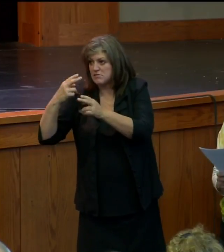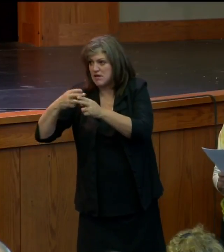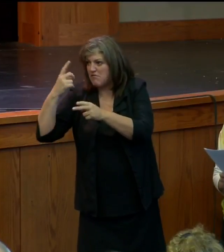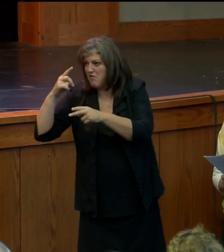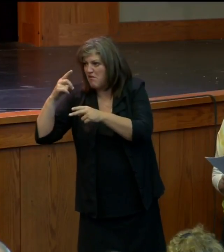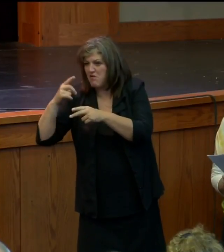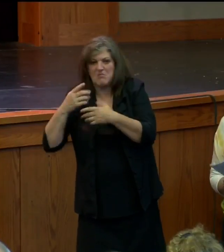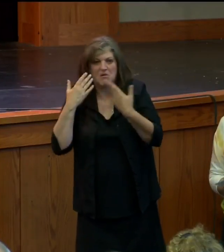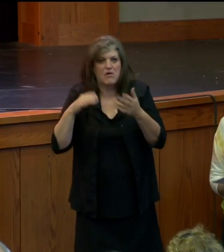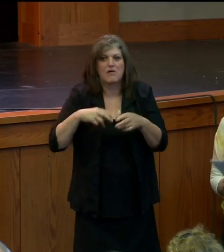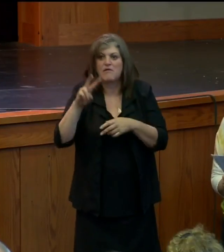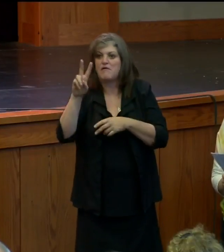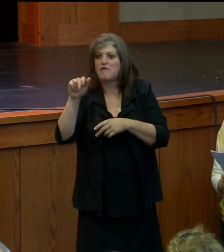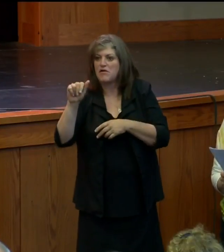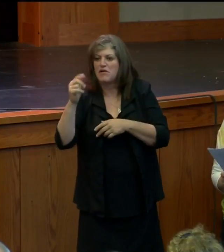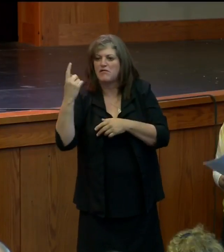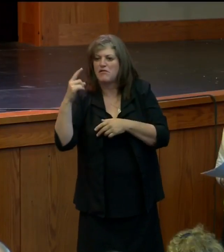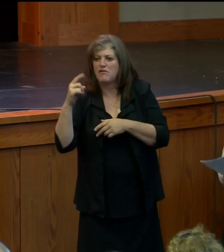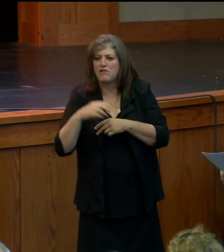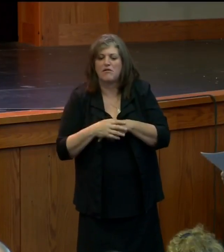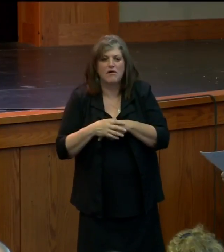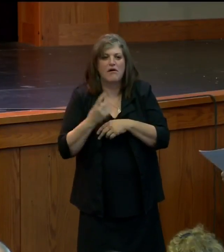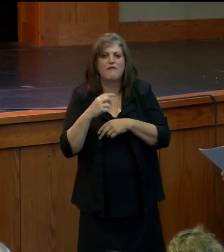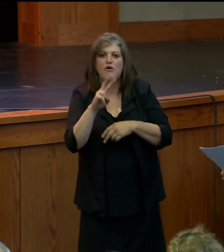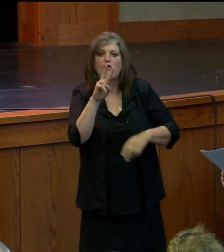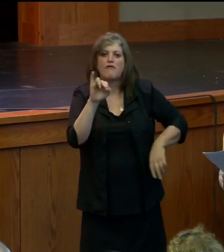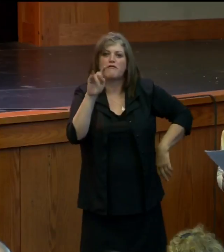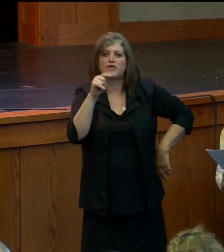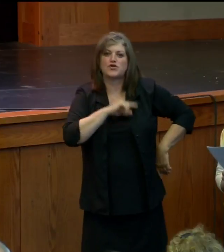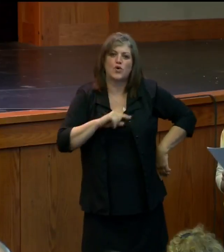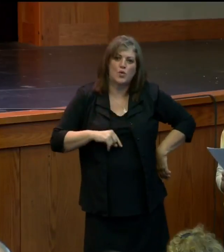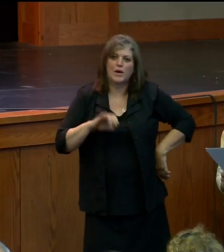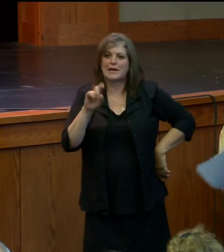VIRGINIA WAS NAMED FOR THE VIRGIN QUEEN ELIZABETH THE FIRST